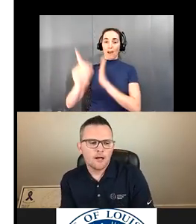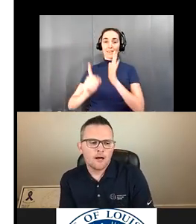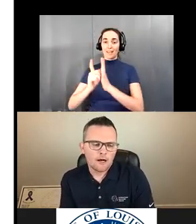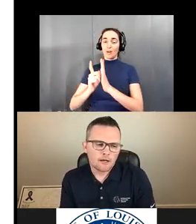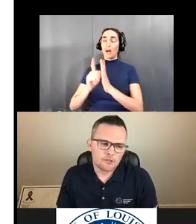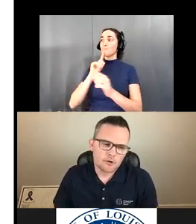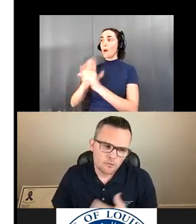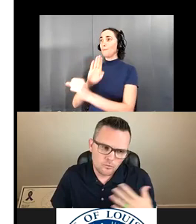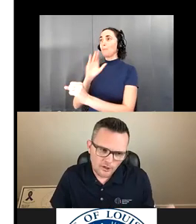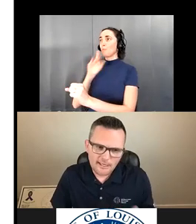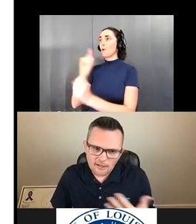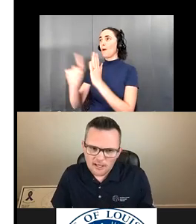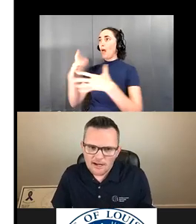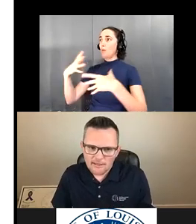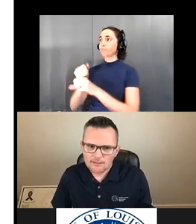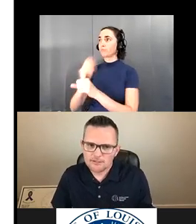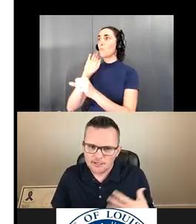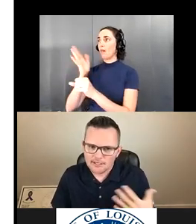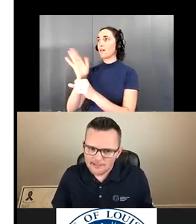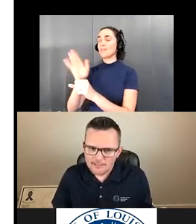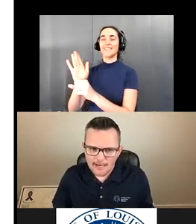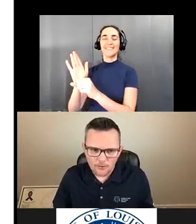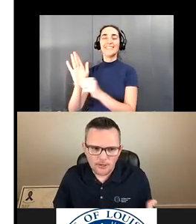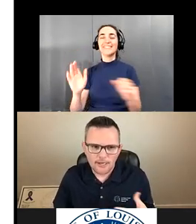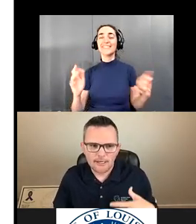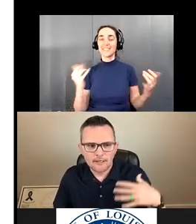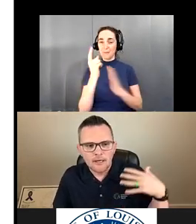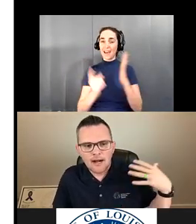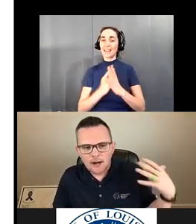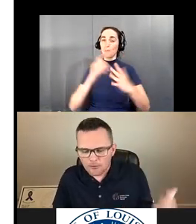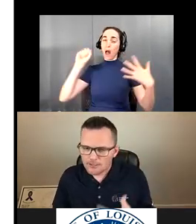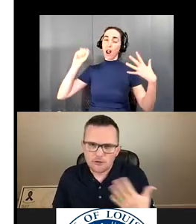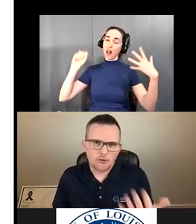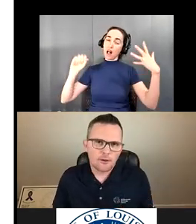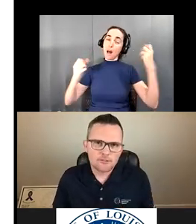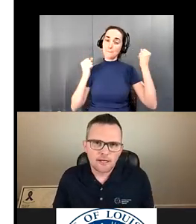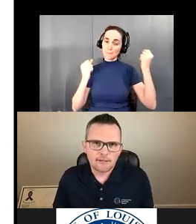15:37:21 So we're going to get a lot of things in this hour and I'll provide you our website